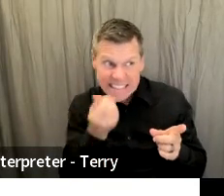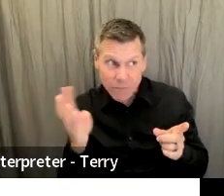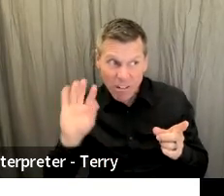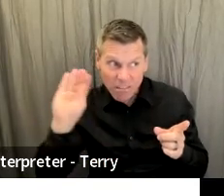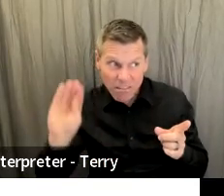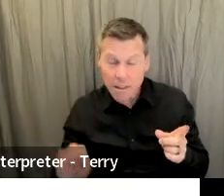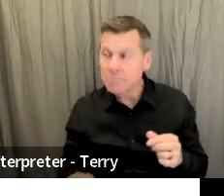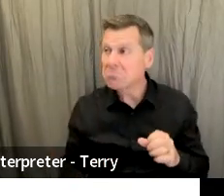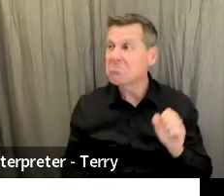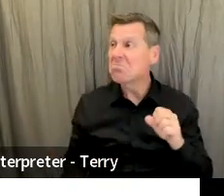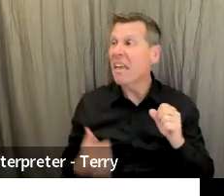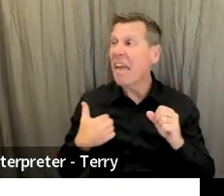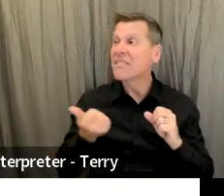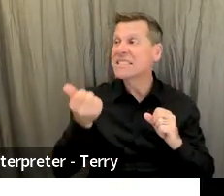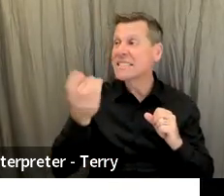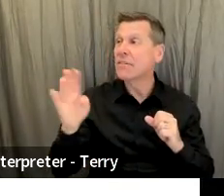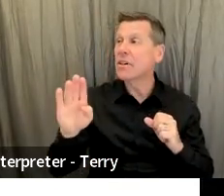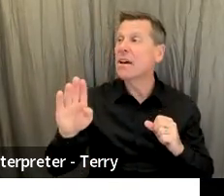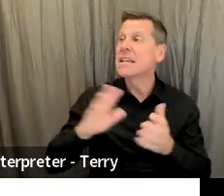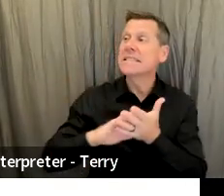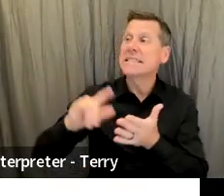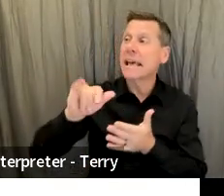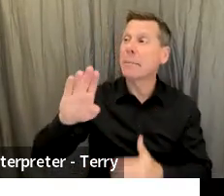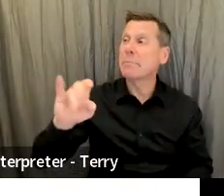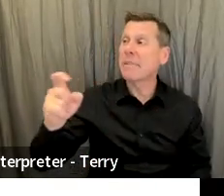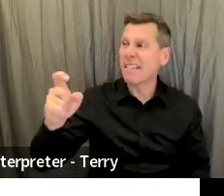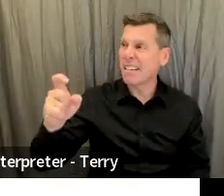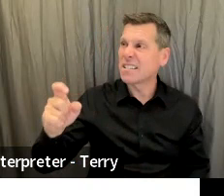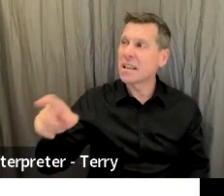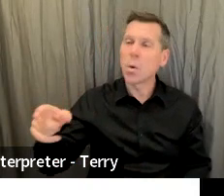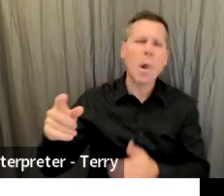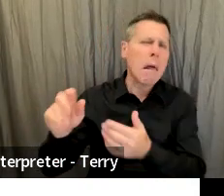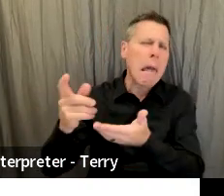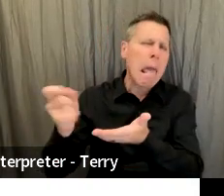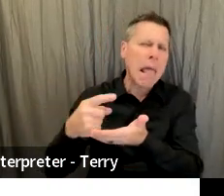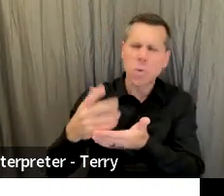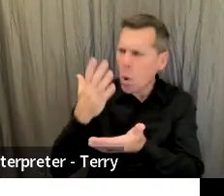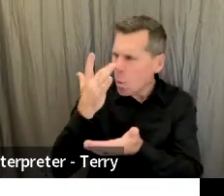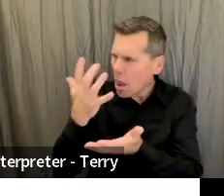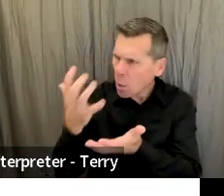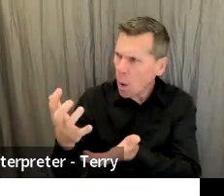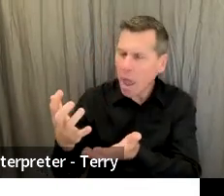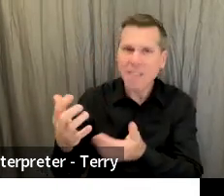I do have a couple of sandboxes. No. They'll ask you why you want the sandbox. And this is totally a reason that would be valid.